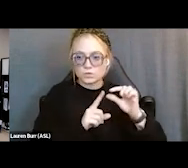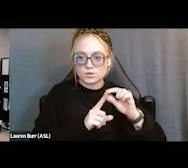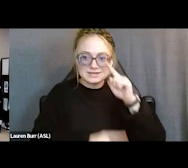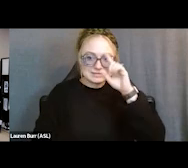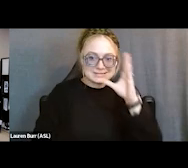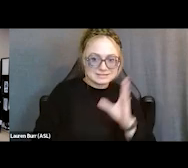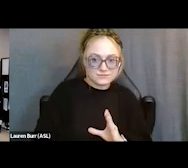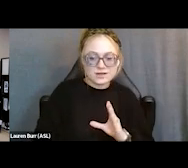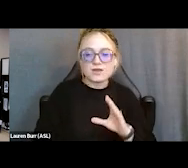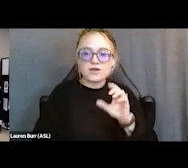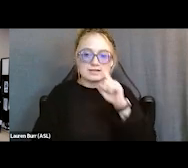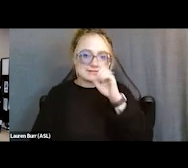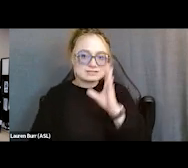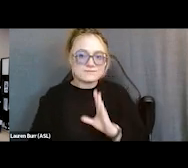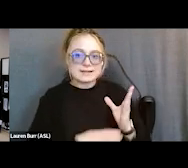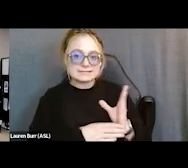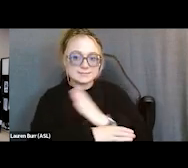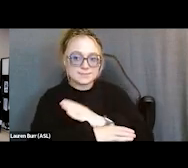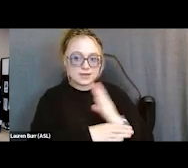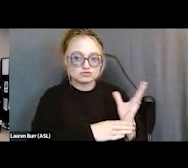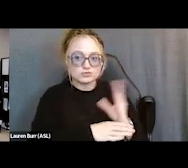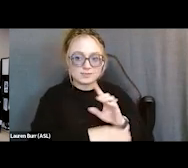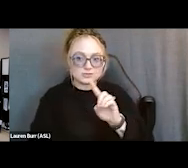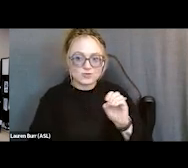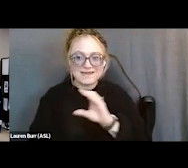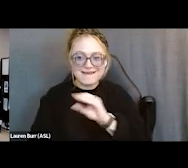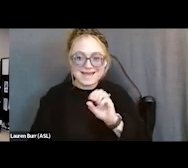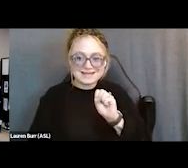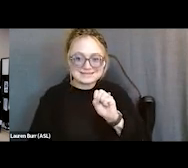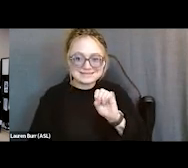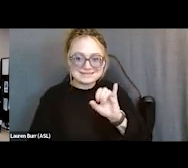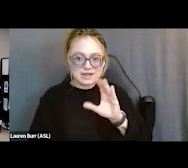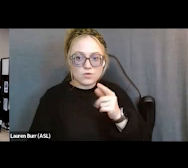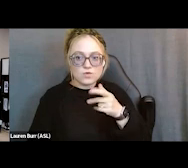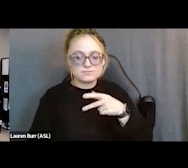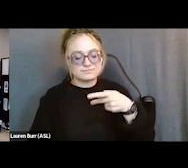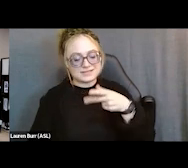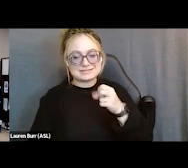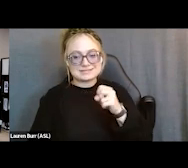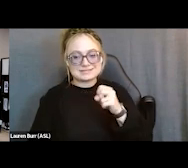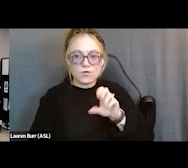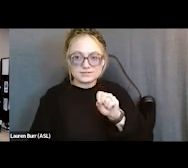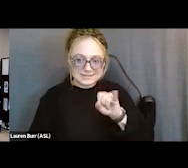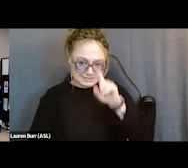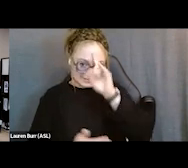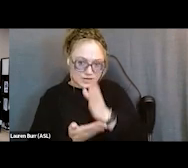schizophrenia spectrum disorder and psychosis synonymously. But if I mean one in particular, because I'm talking about research, for example,